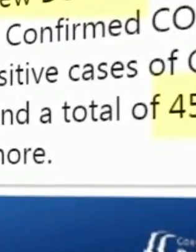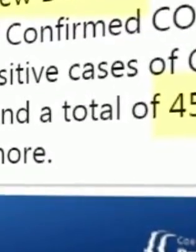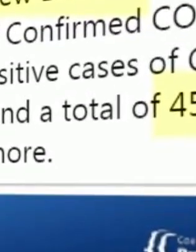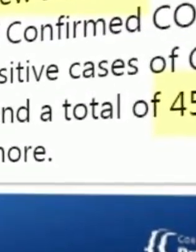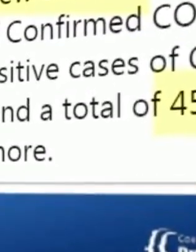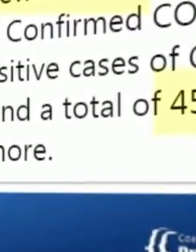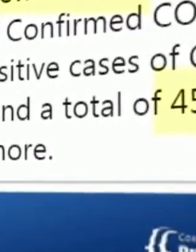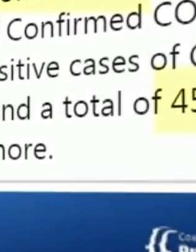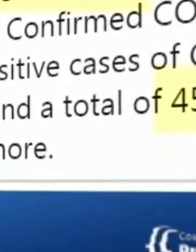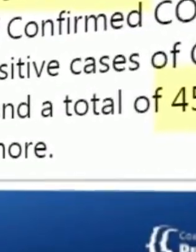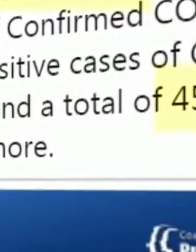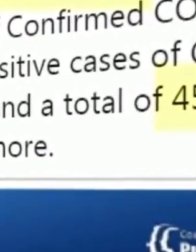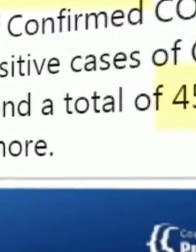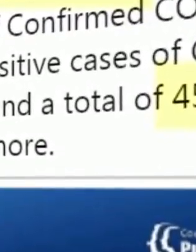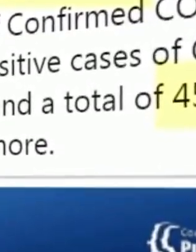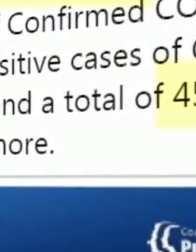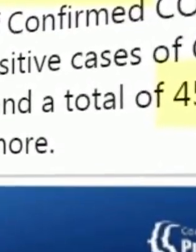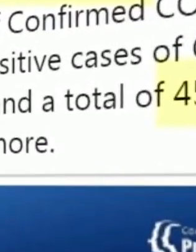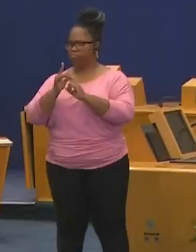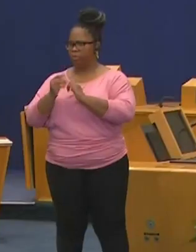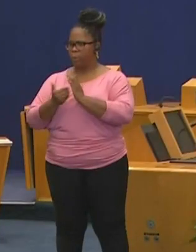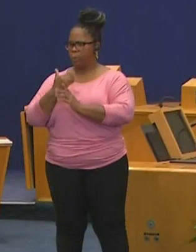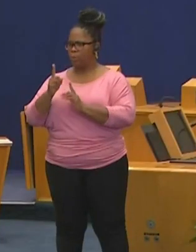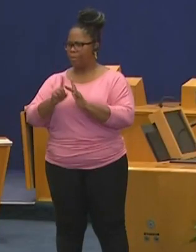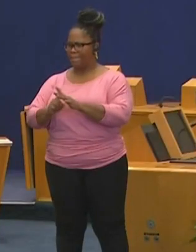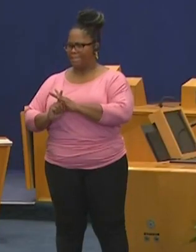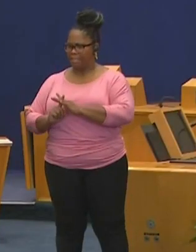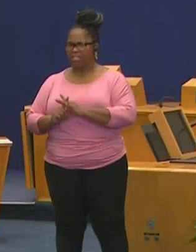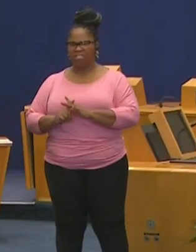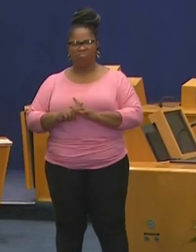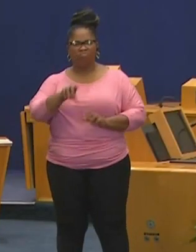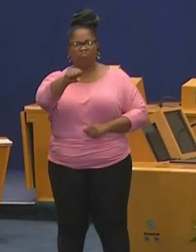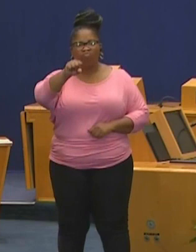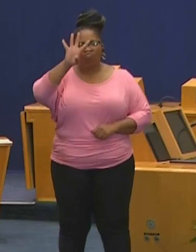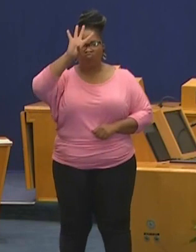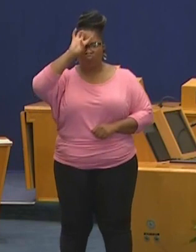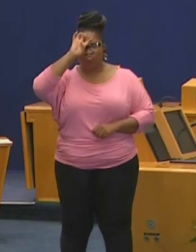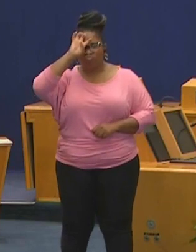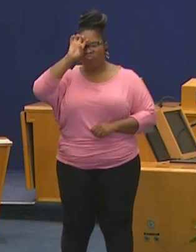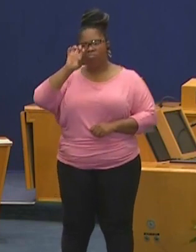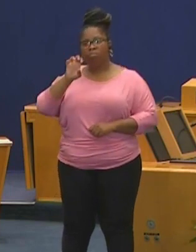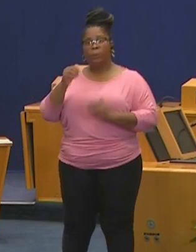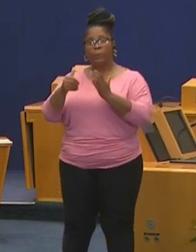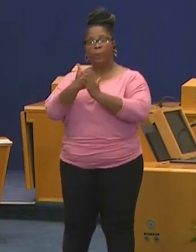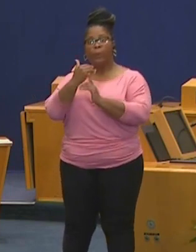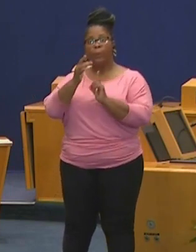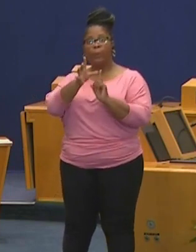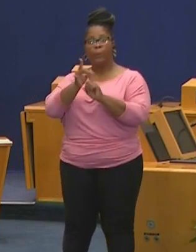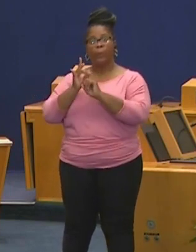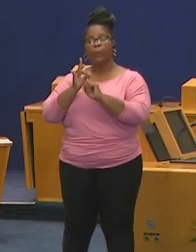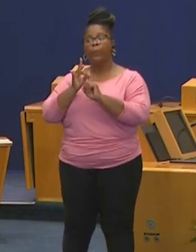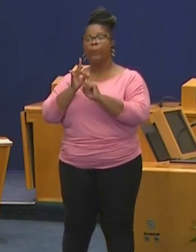455 TOTAL DEATHS FROM THIS VIRUS IN THE COUNTY PER THE MORTALITY RATE IS 4.2%. THE QUESTION WHY SUCH AN